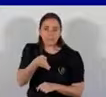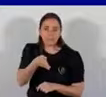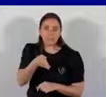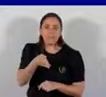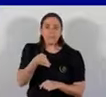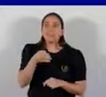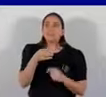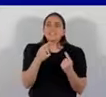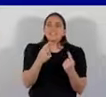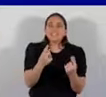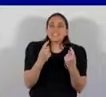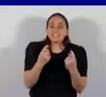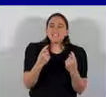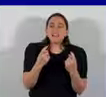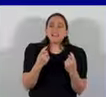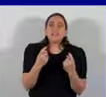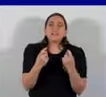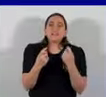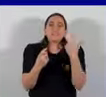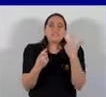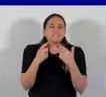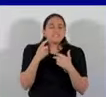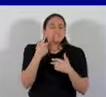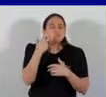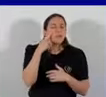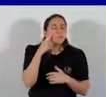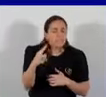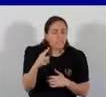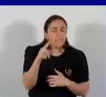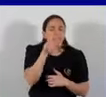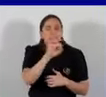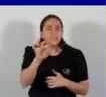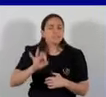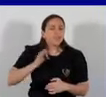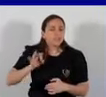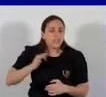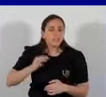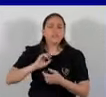That is 3500 years were needed to be able to double the GDP per capita